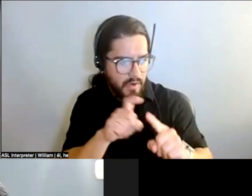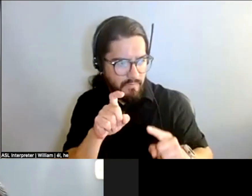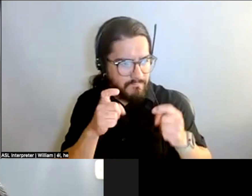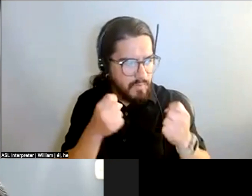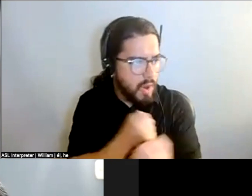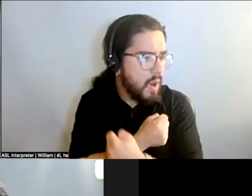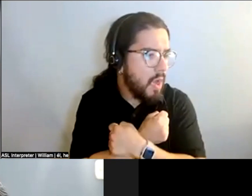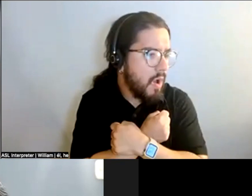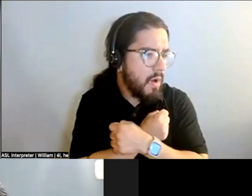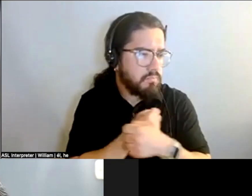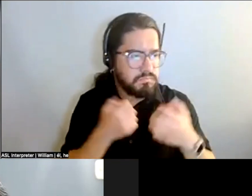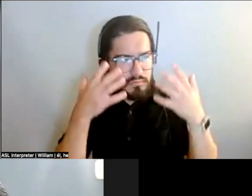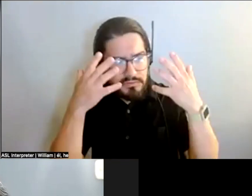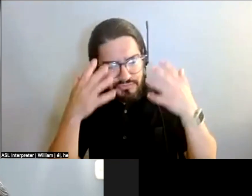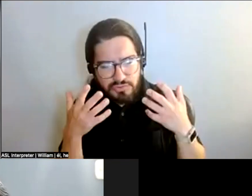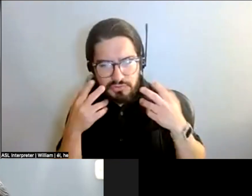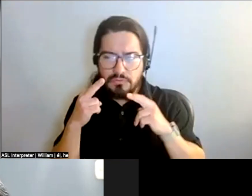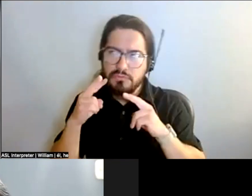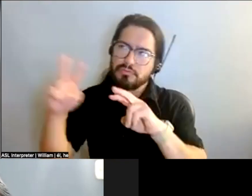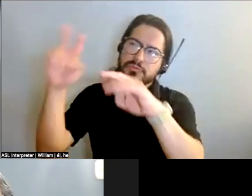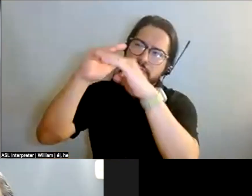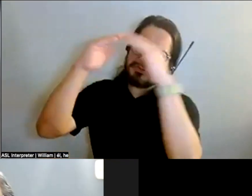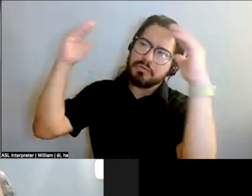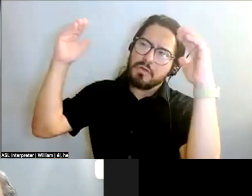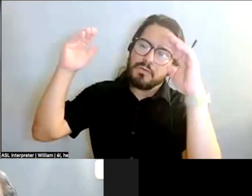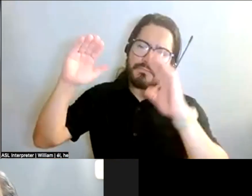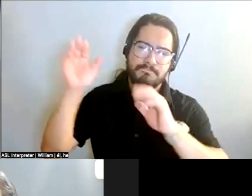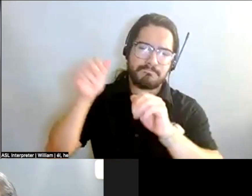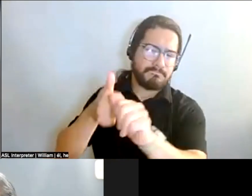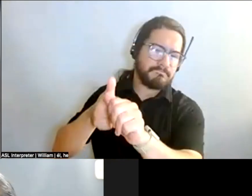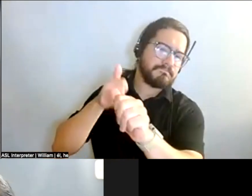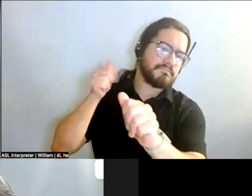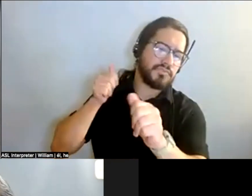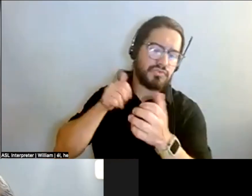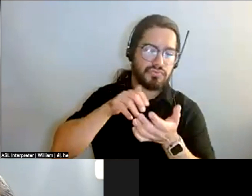Demasiado tristes para mirar el cielo, demasiado frágiles y tristes